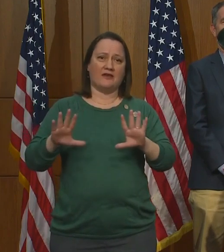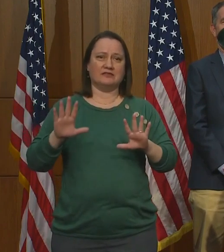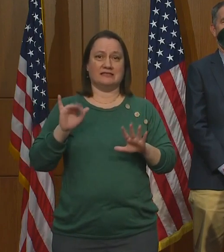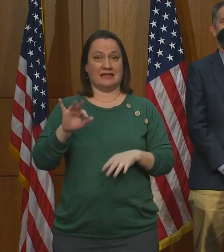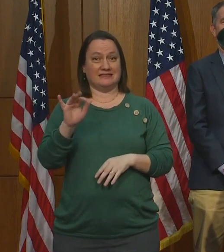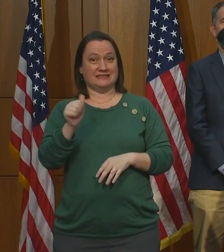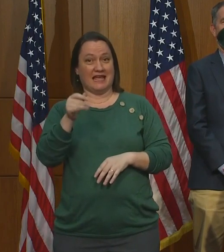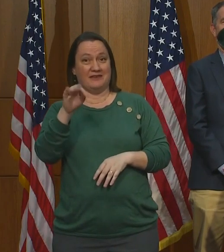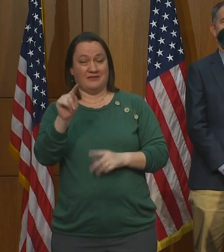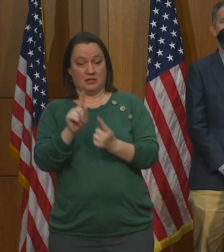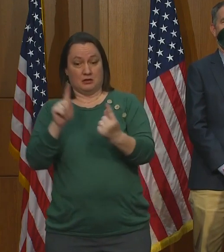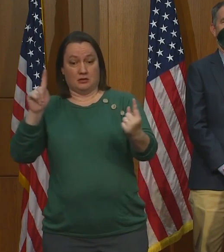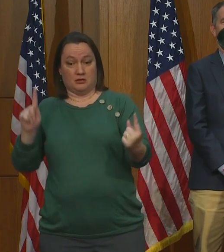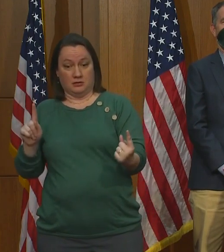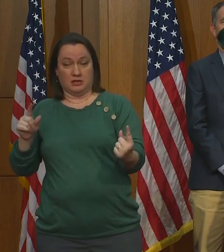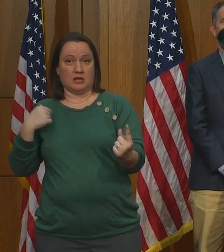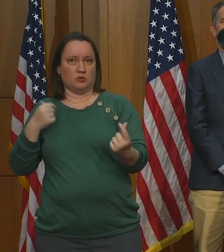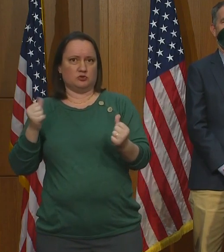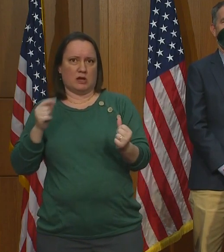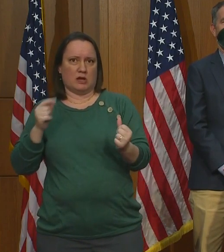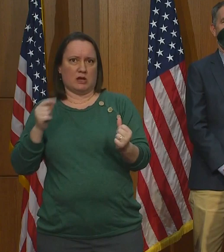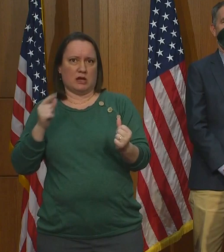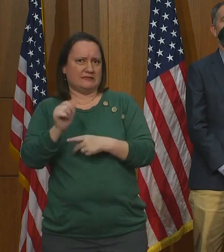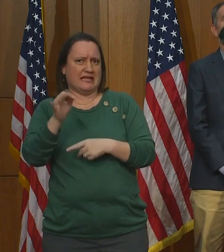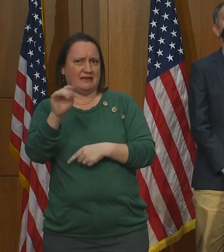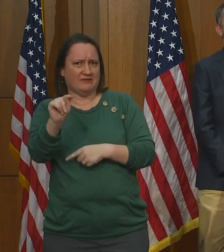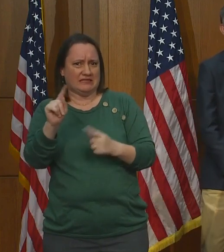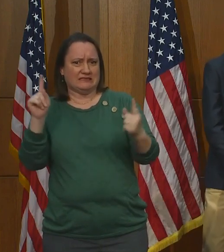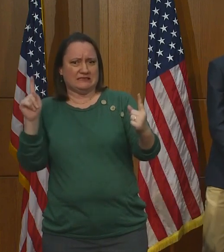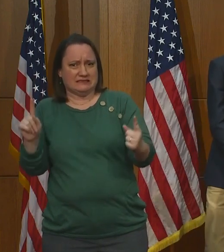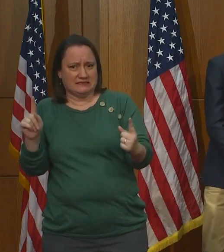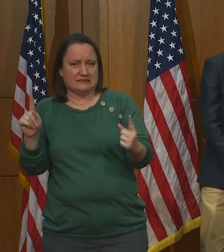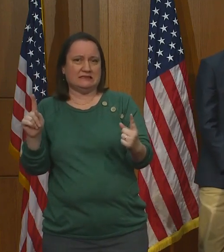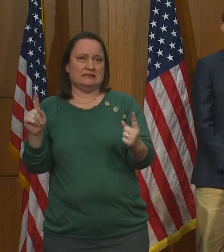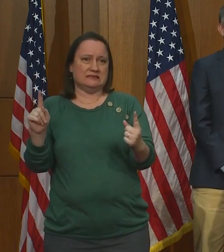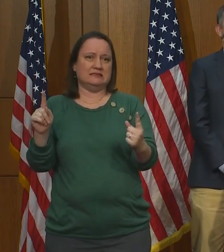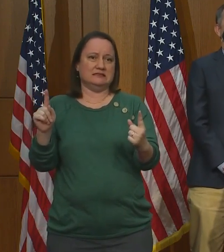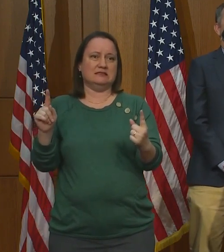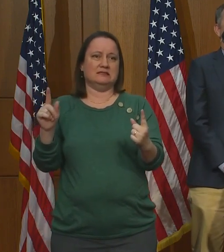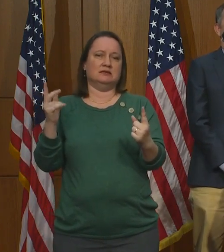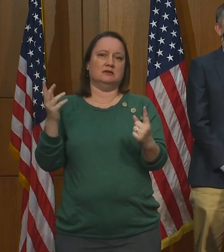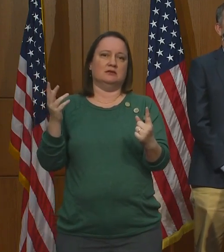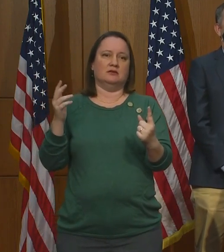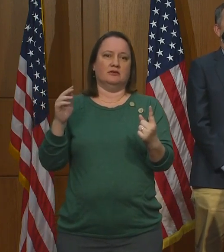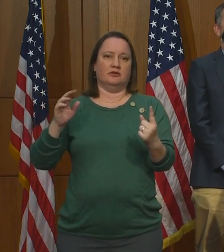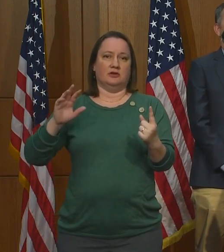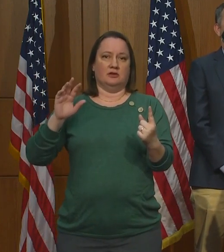OUT IN THE MIDDLE OF THE GAME.